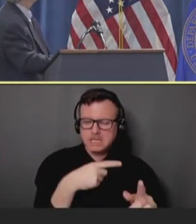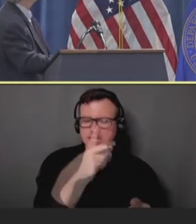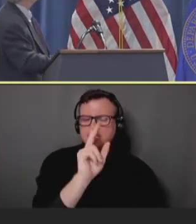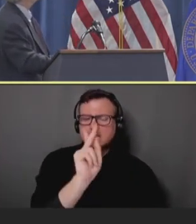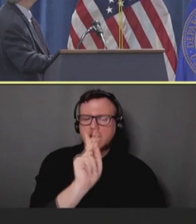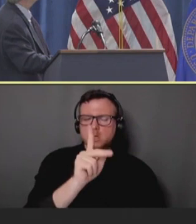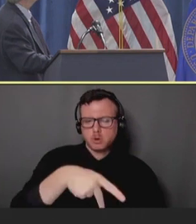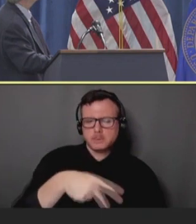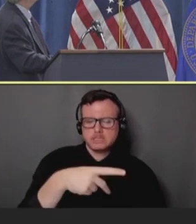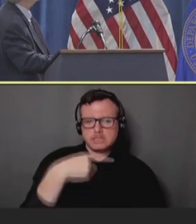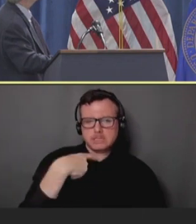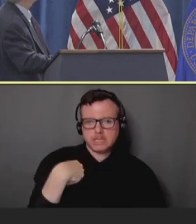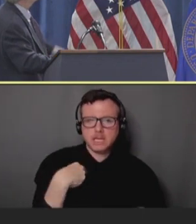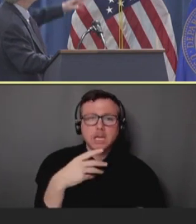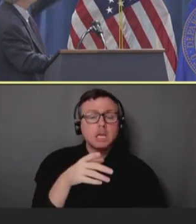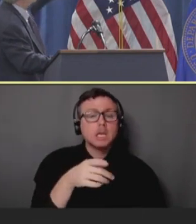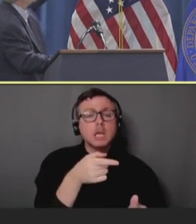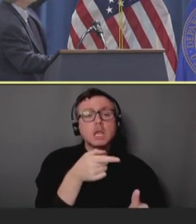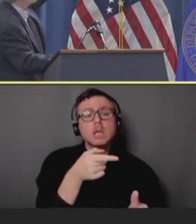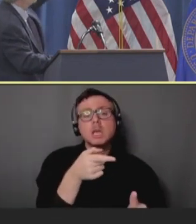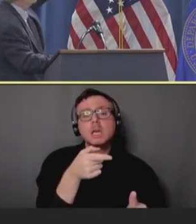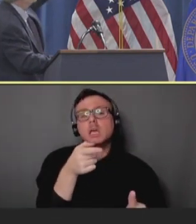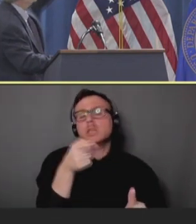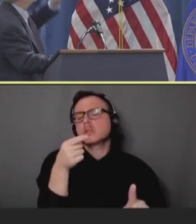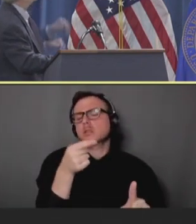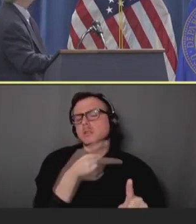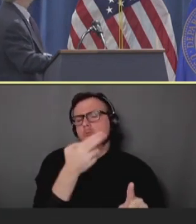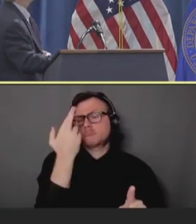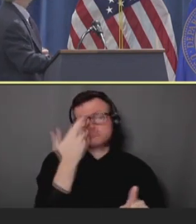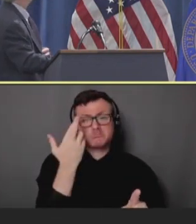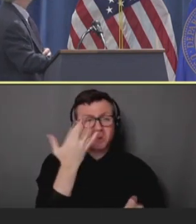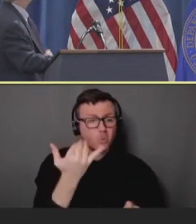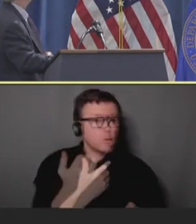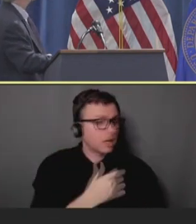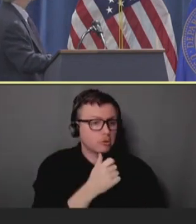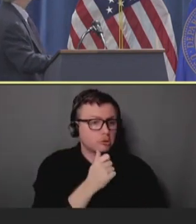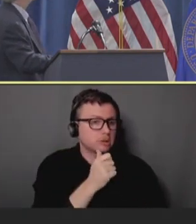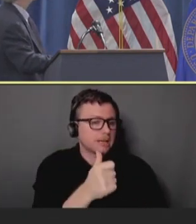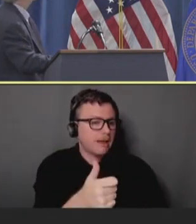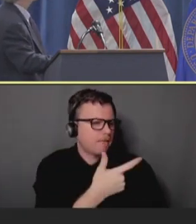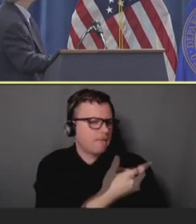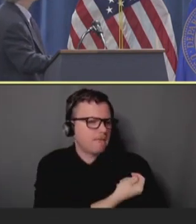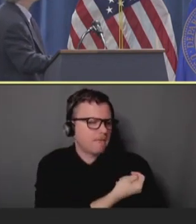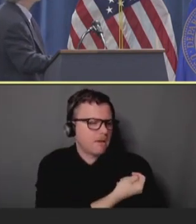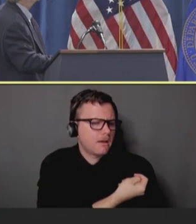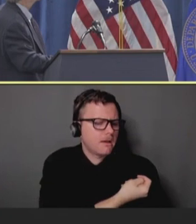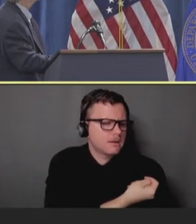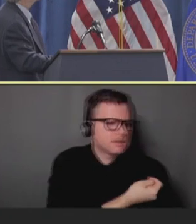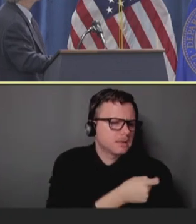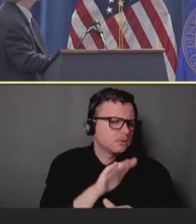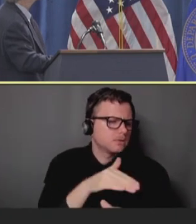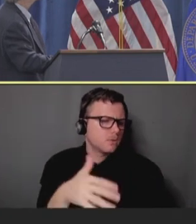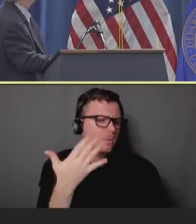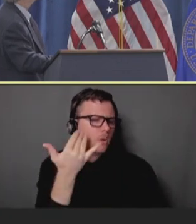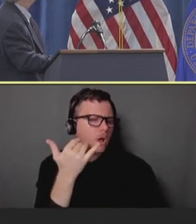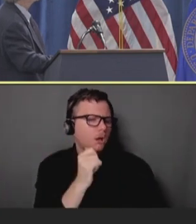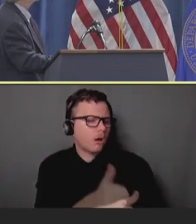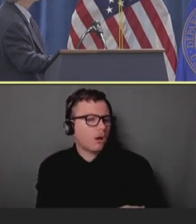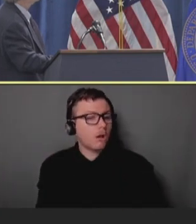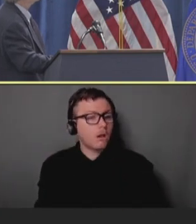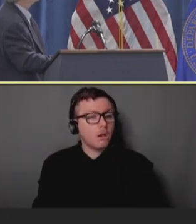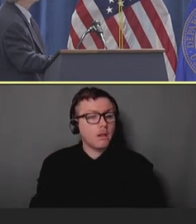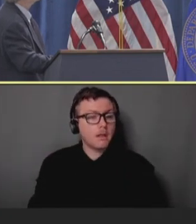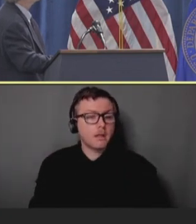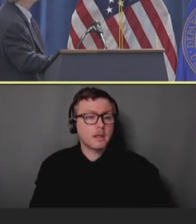Basically, what are the reasons you are not vaccinating your child aged six months to